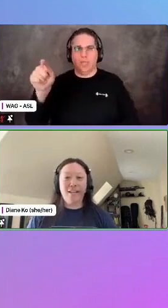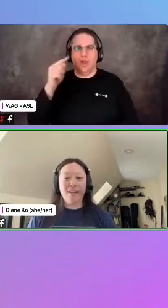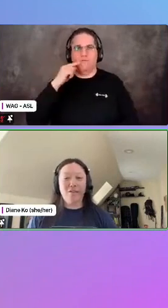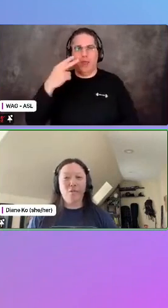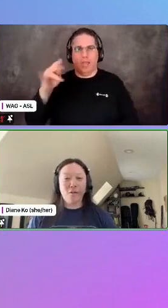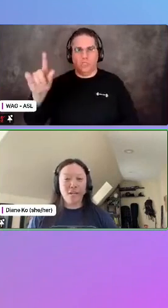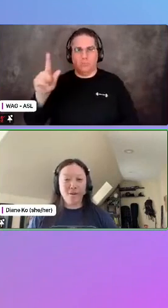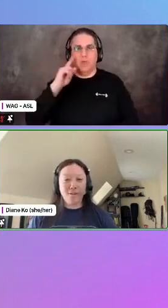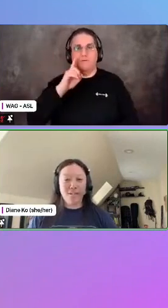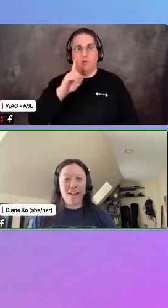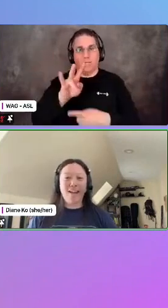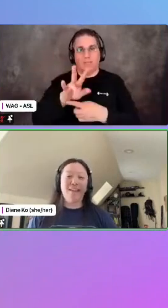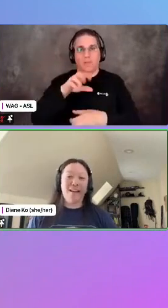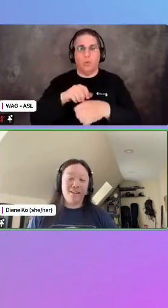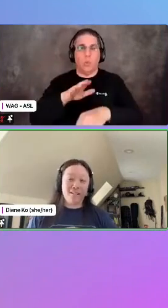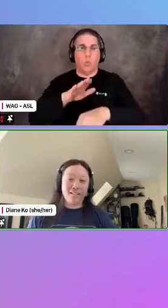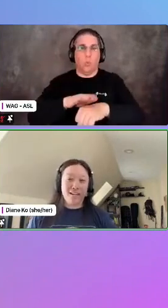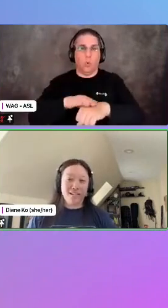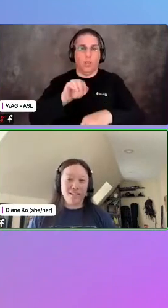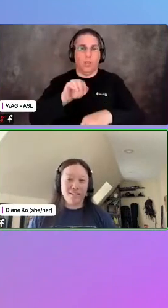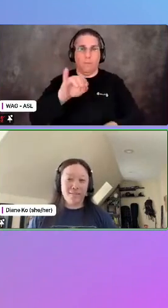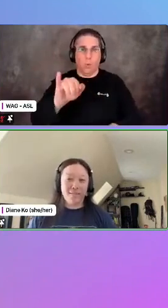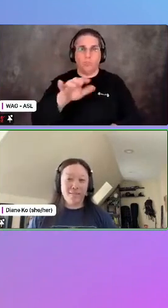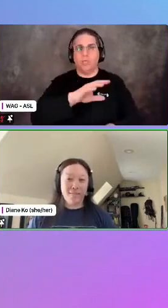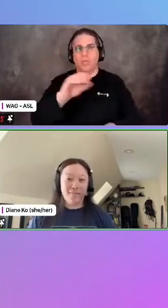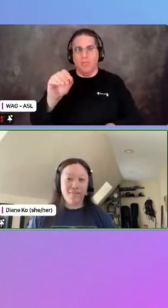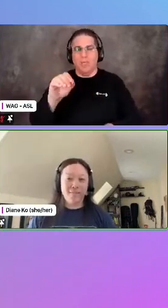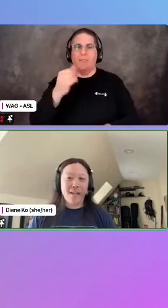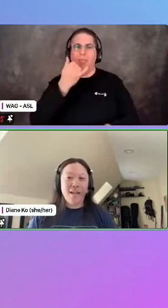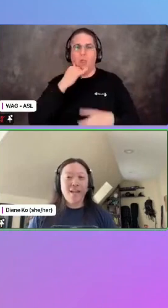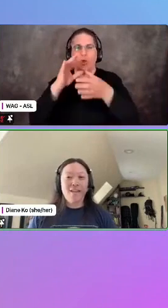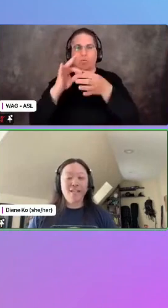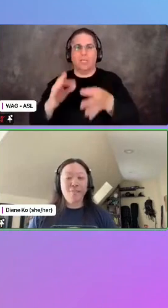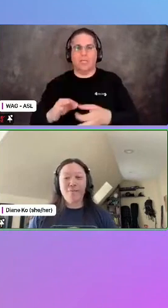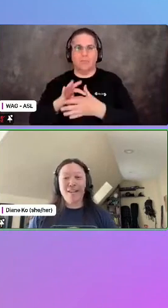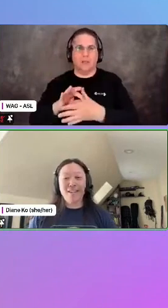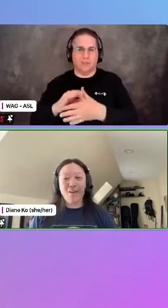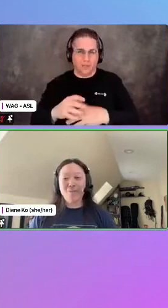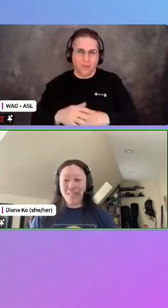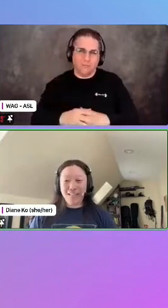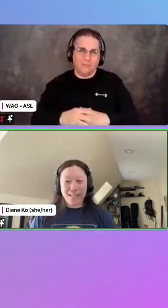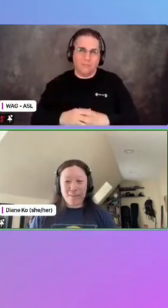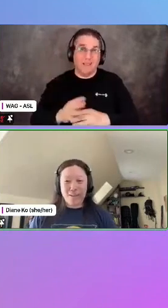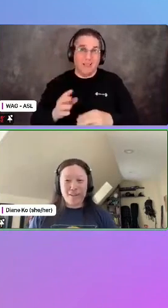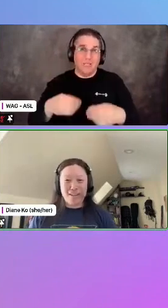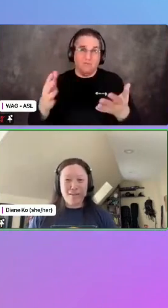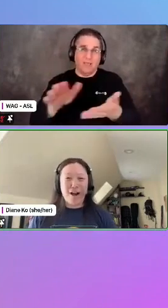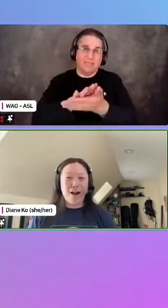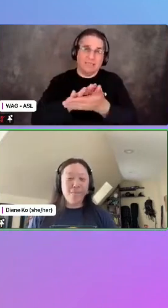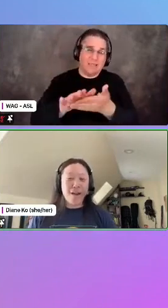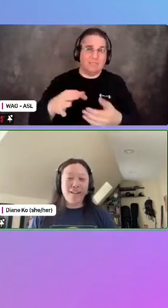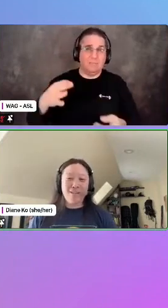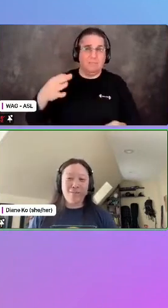add type checking for our props. I want the label text prompt to be required, since all inputs should have a